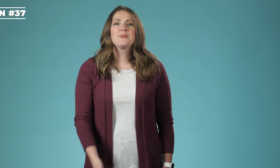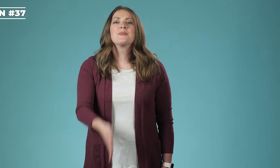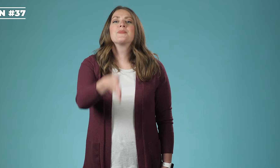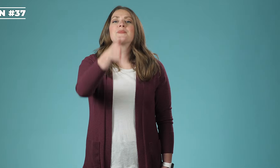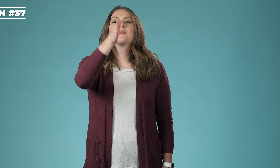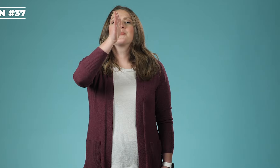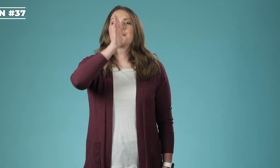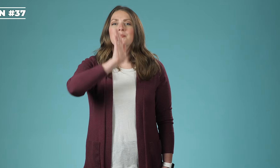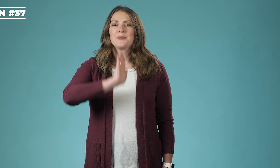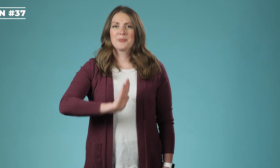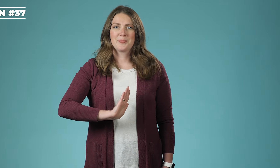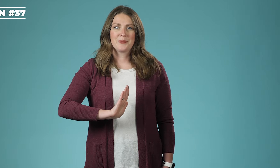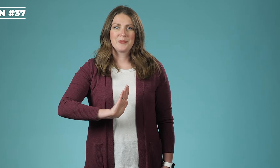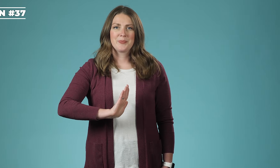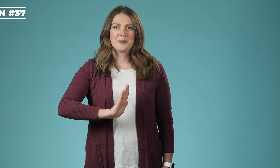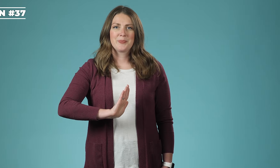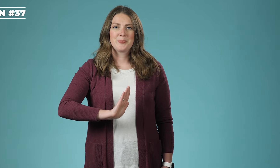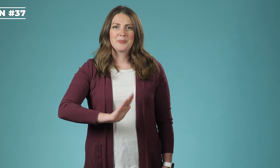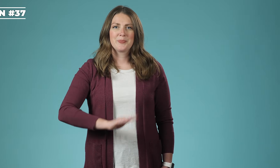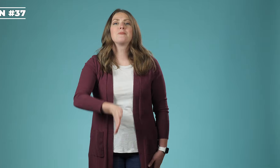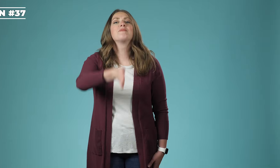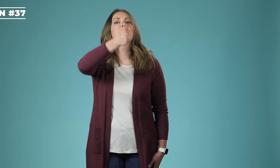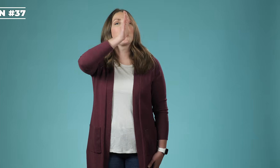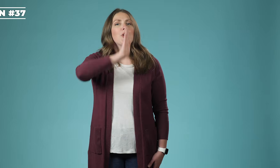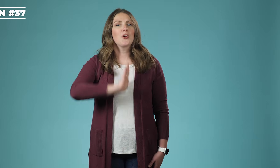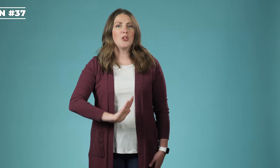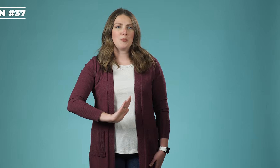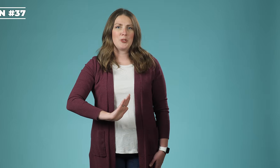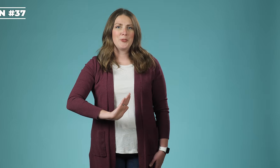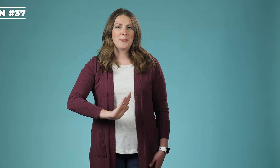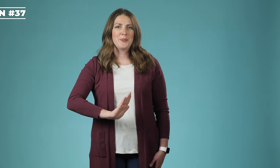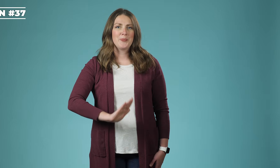from your chin all the way down to your stomach. Gullible.